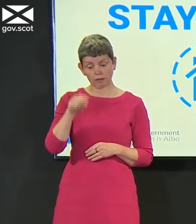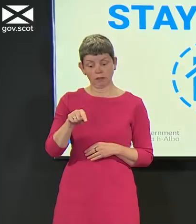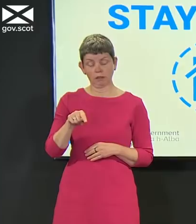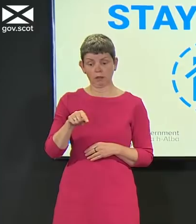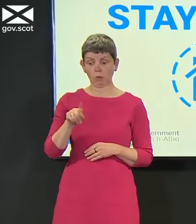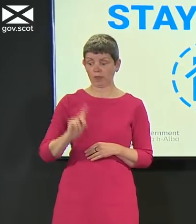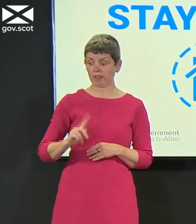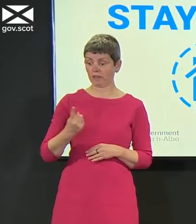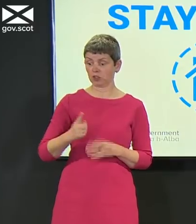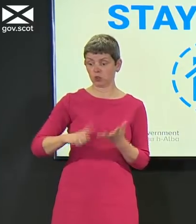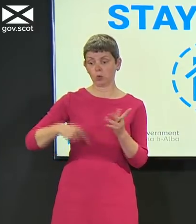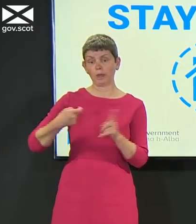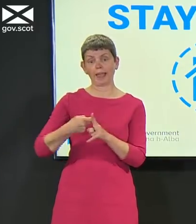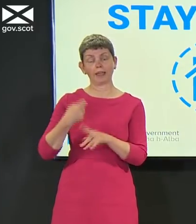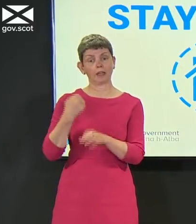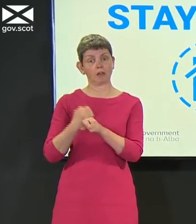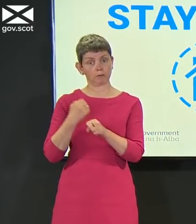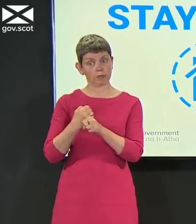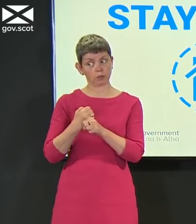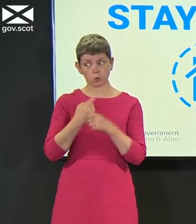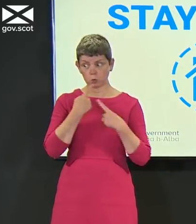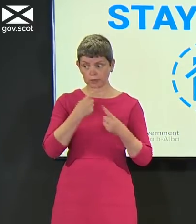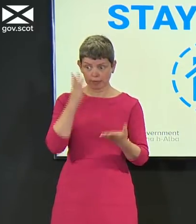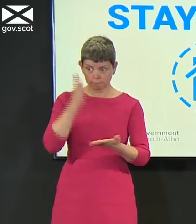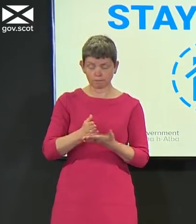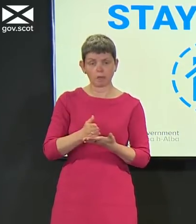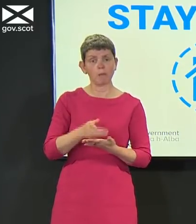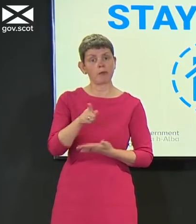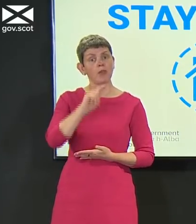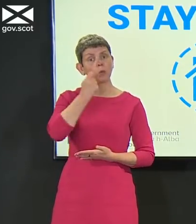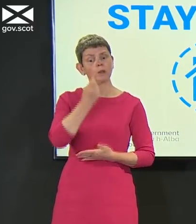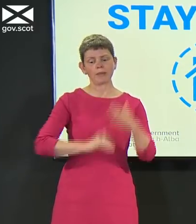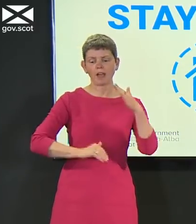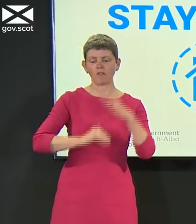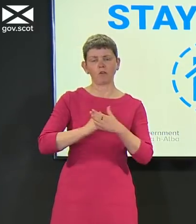is that there will be a full public inquiry into all of this and you know i hope that